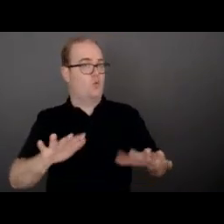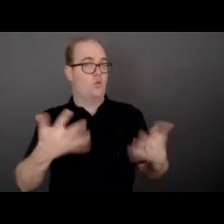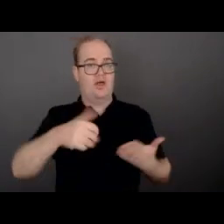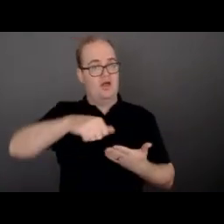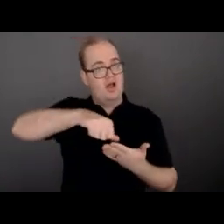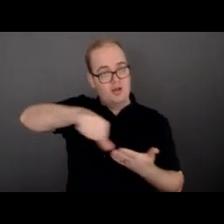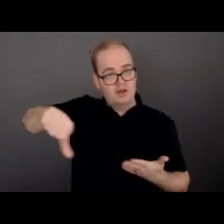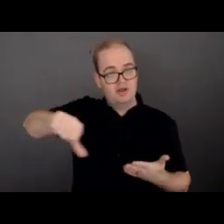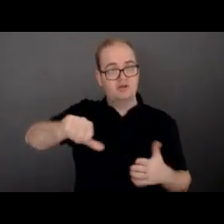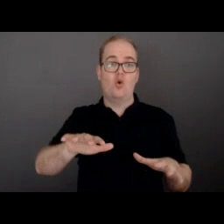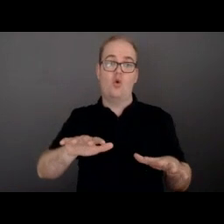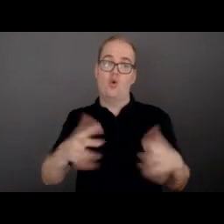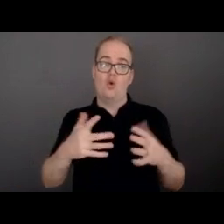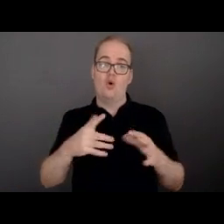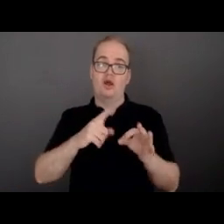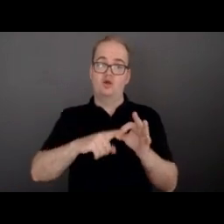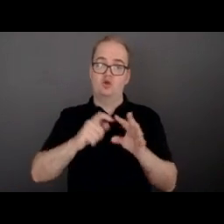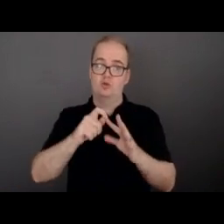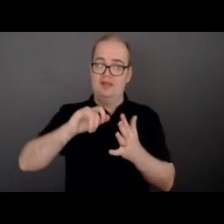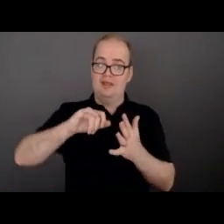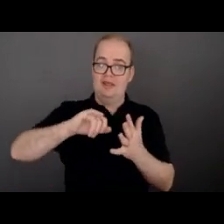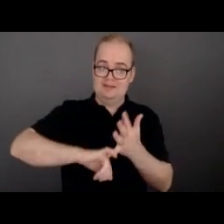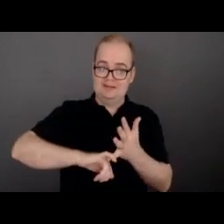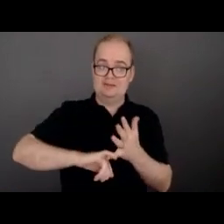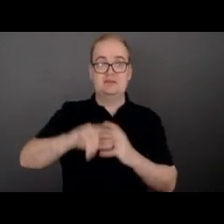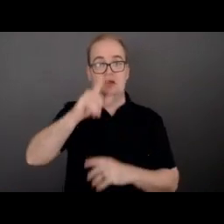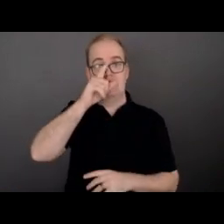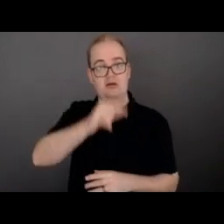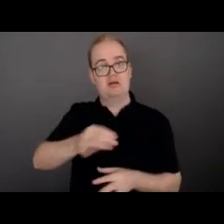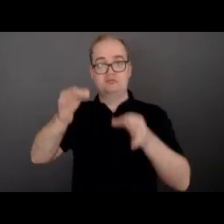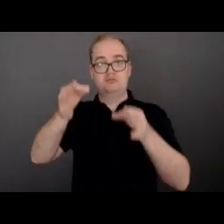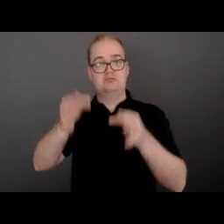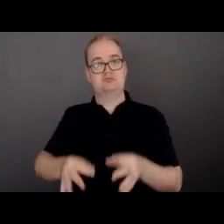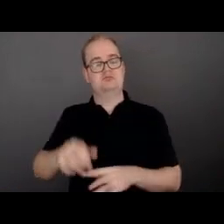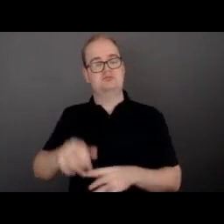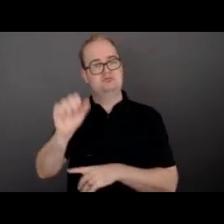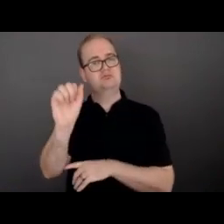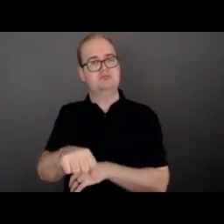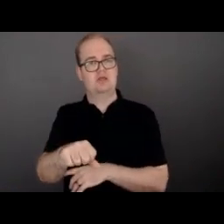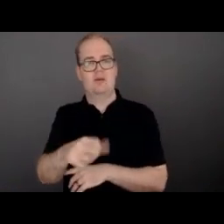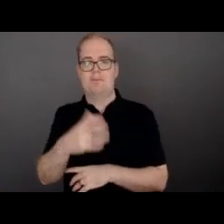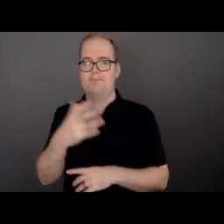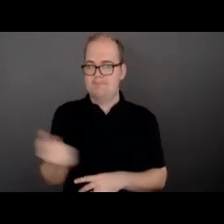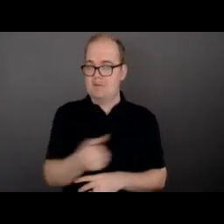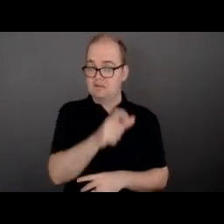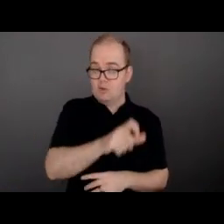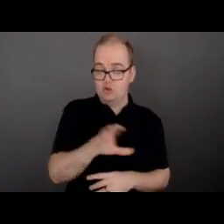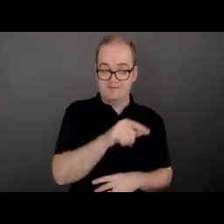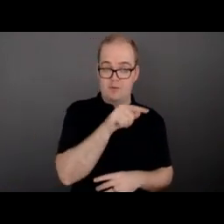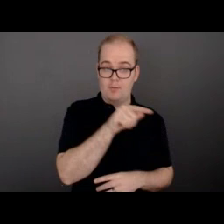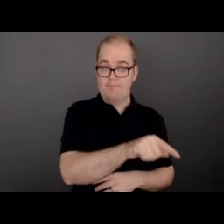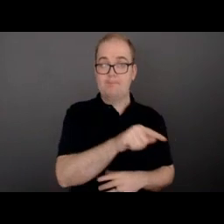to make an order, or does it need to come from somebody in that domestic violence situation?